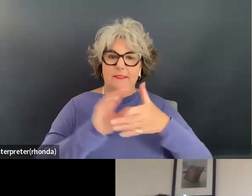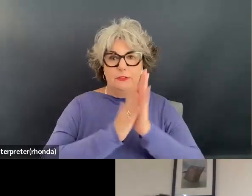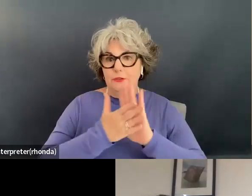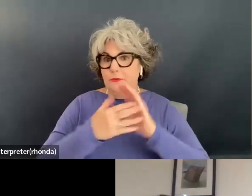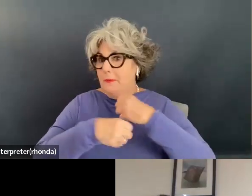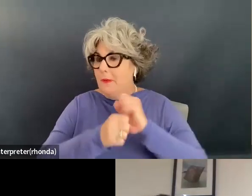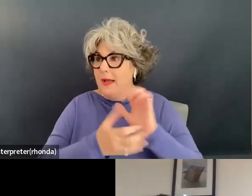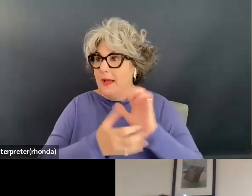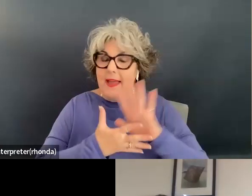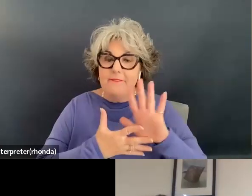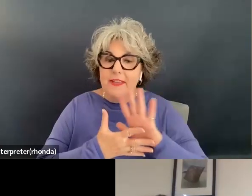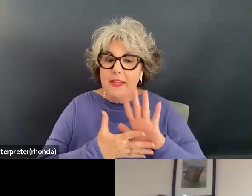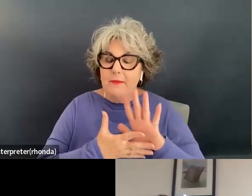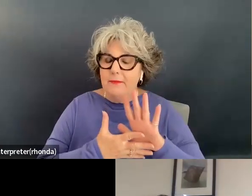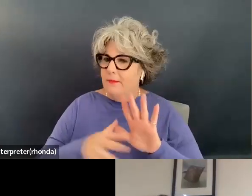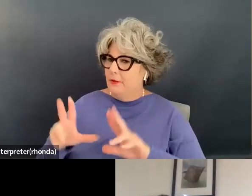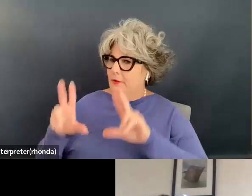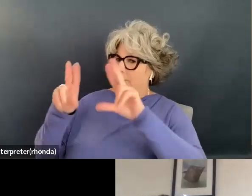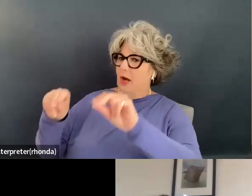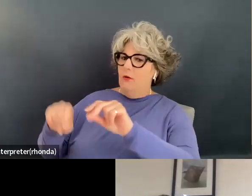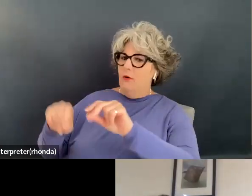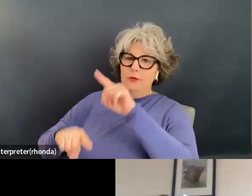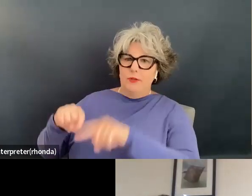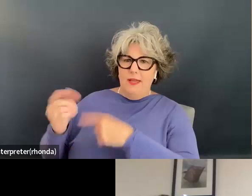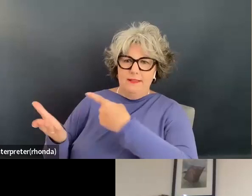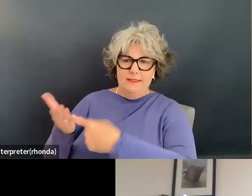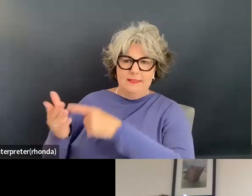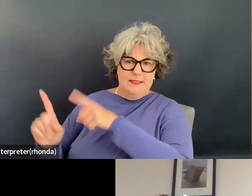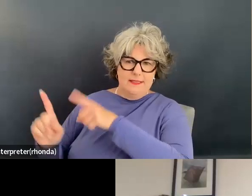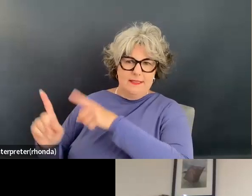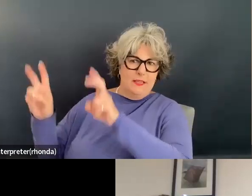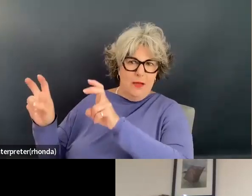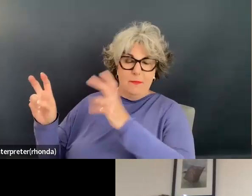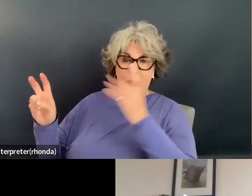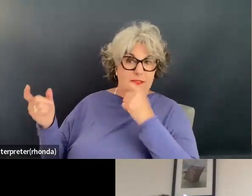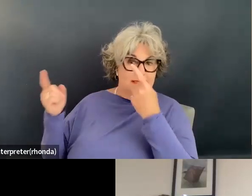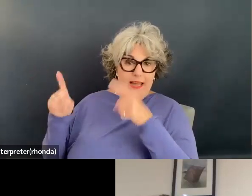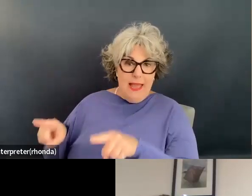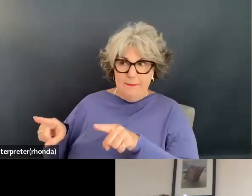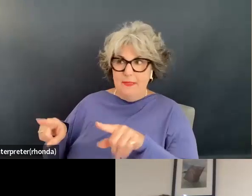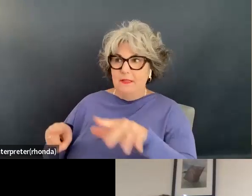but they not know you cannot touch on this topic because it doesn't exist. Because we don't have male victims.